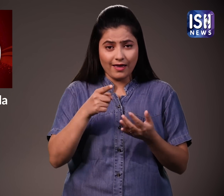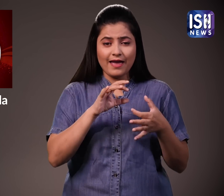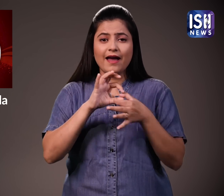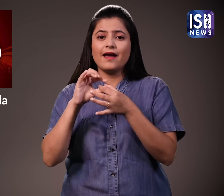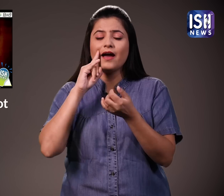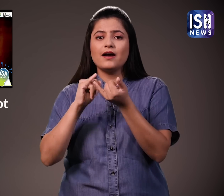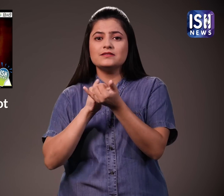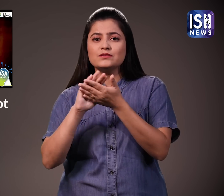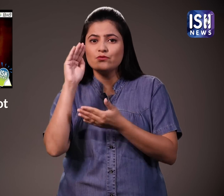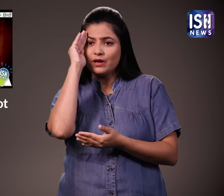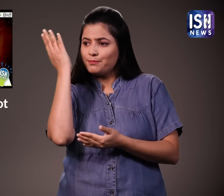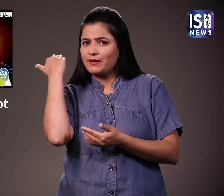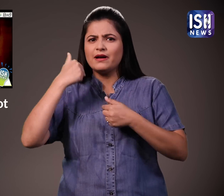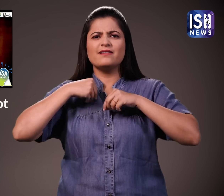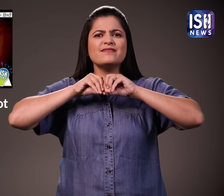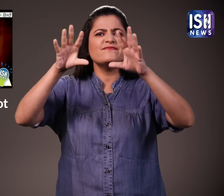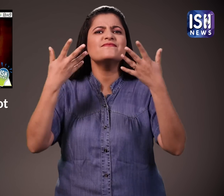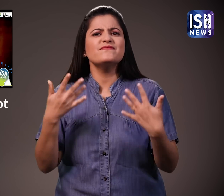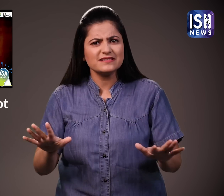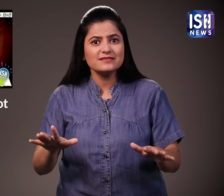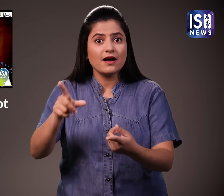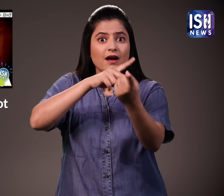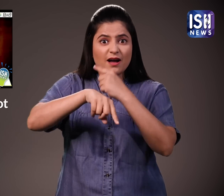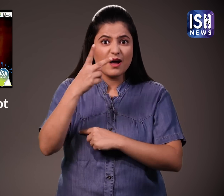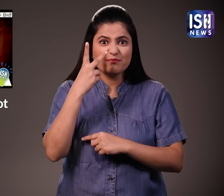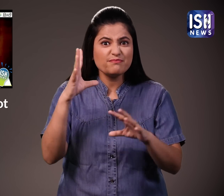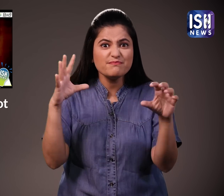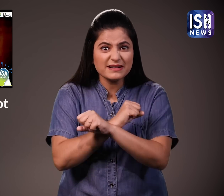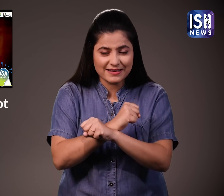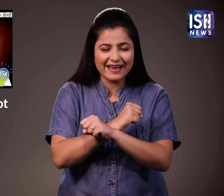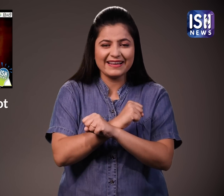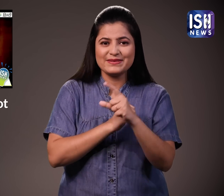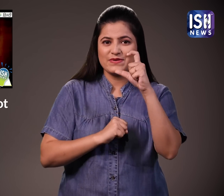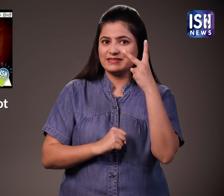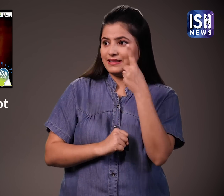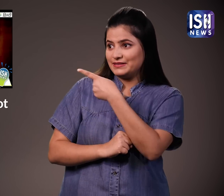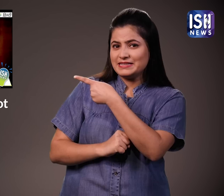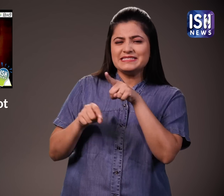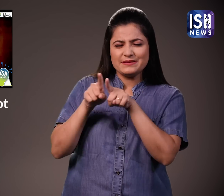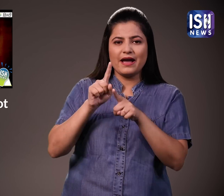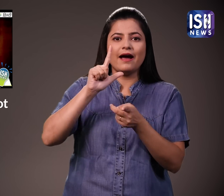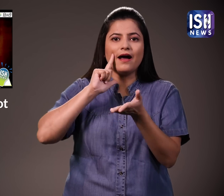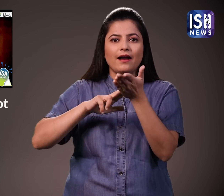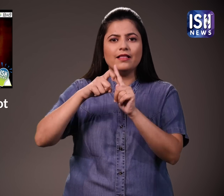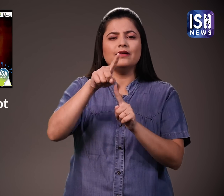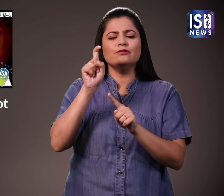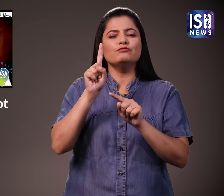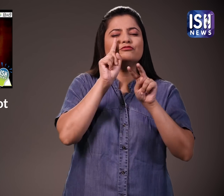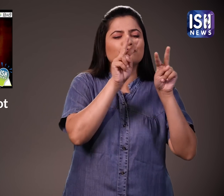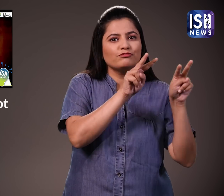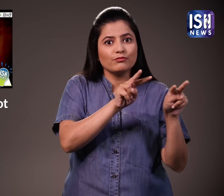ISH News had released a video about it. Incase you have missed it, click here to watch.